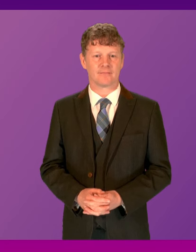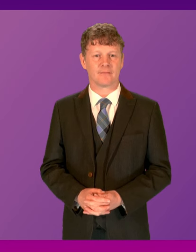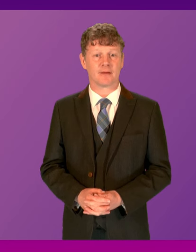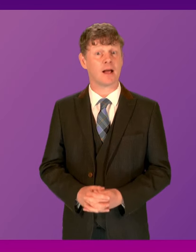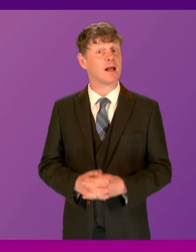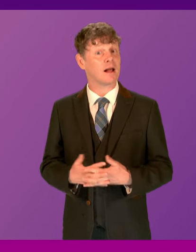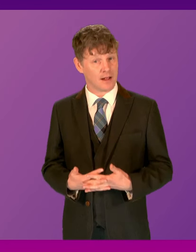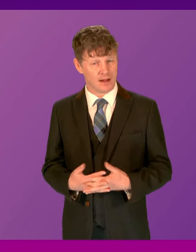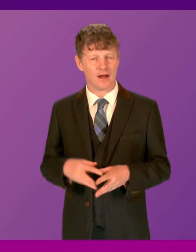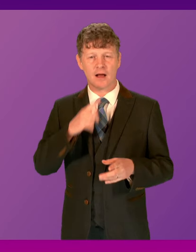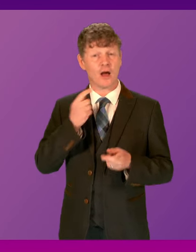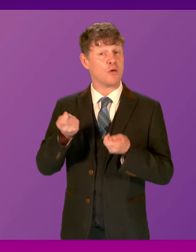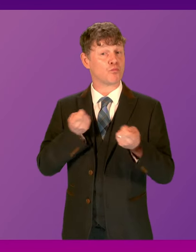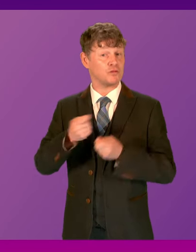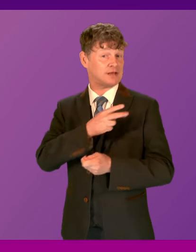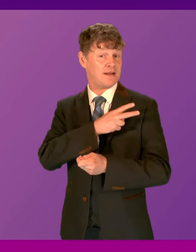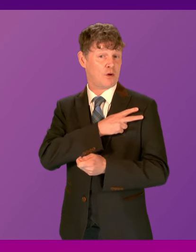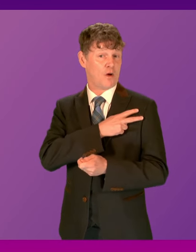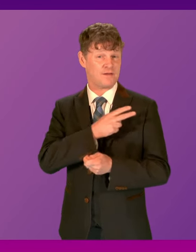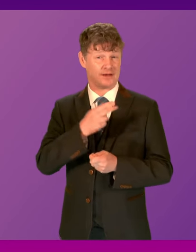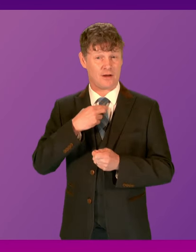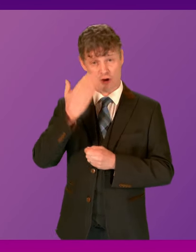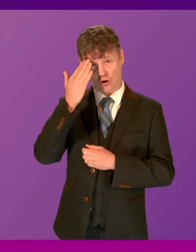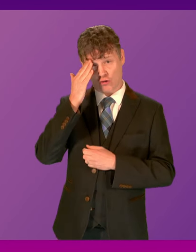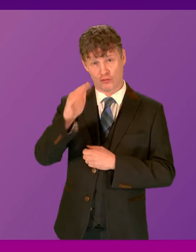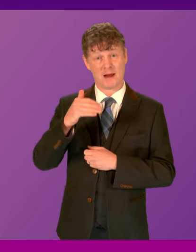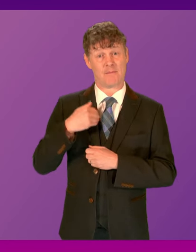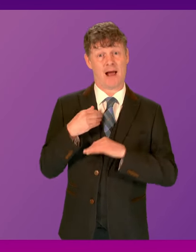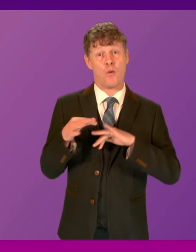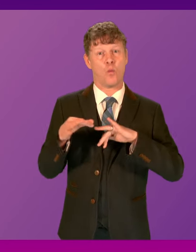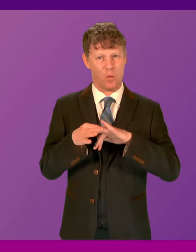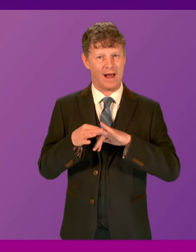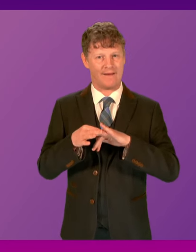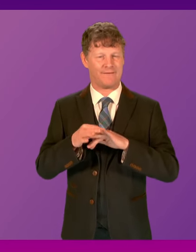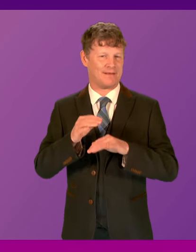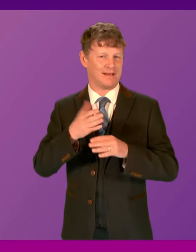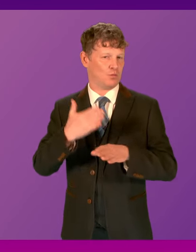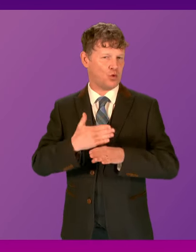Presiding Officer, I remind members that my wife is a serving officer with Police Scotland.